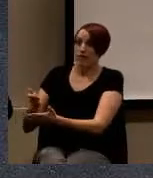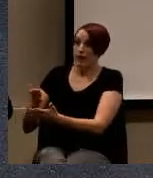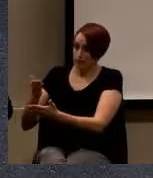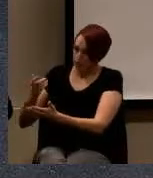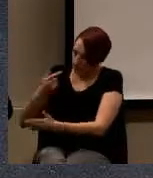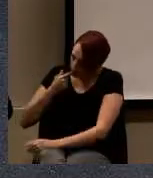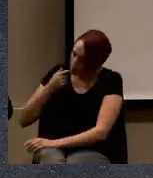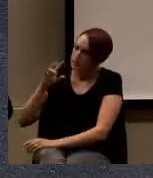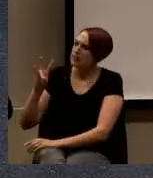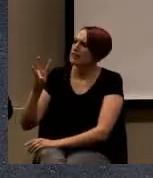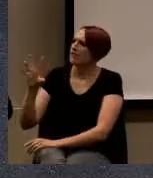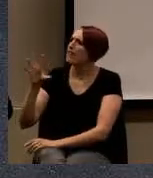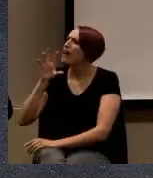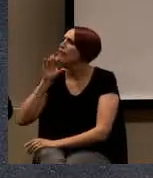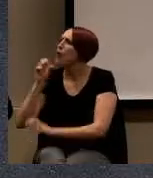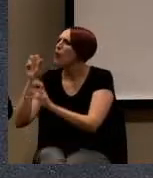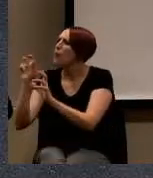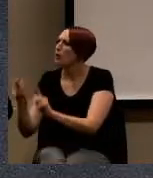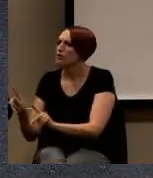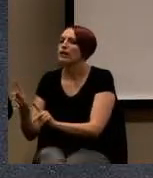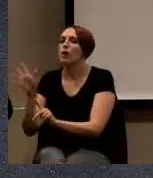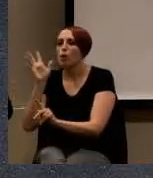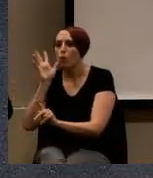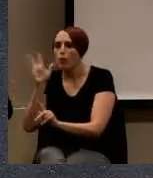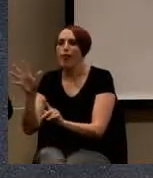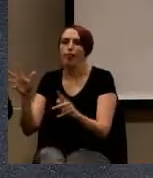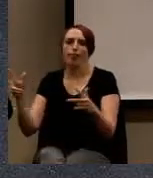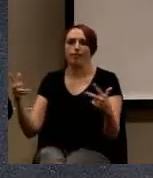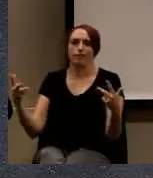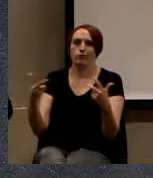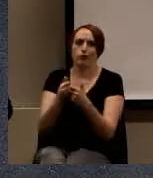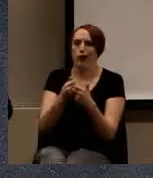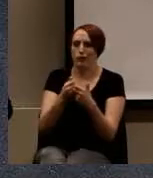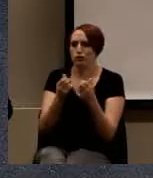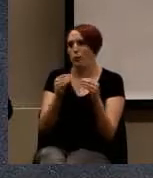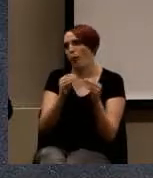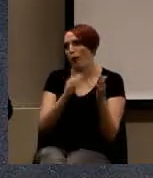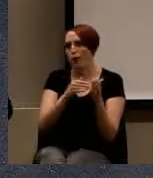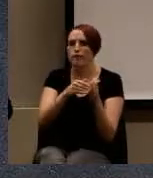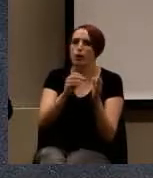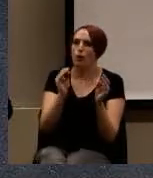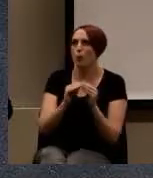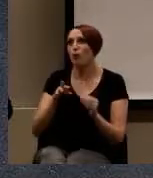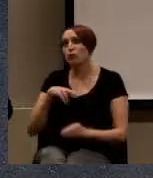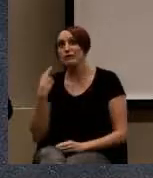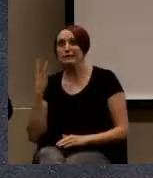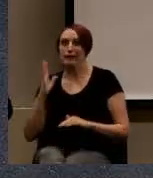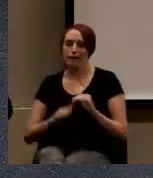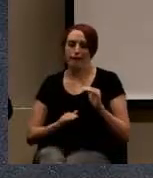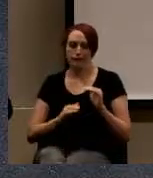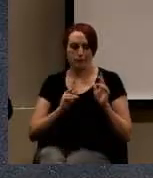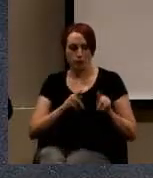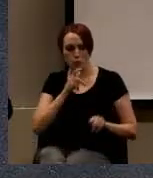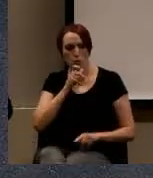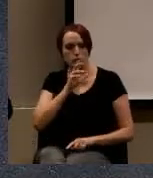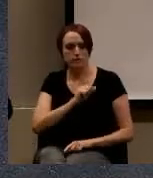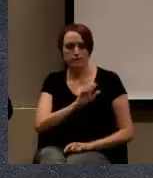inherently more risky or less able to drive than a driver who's 55.